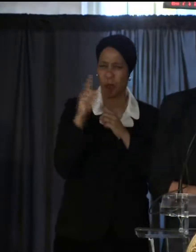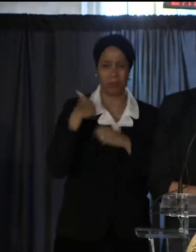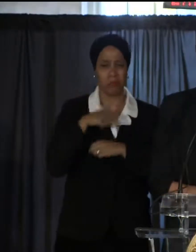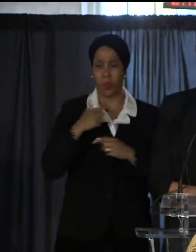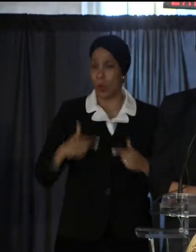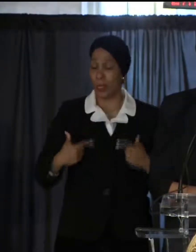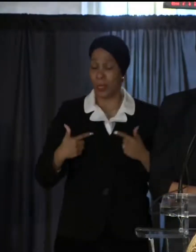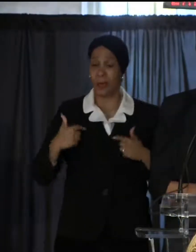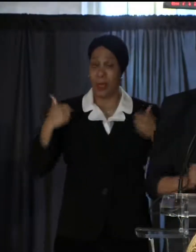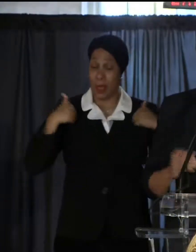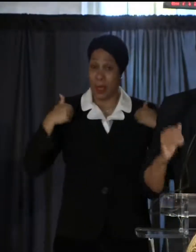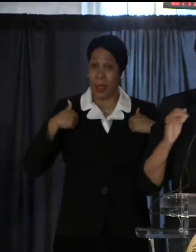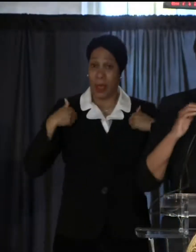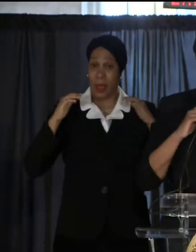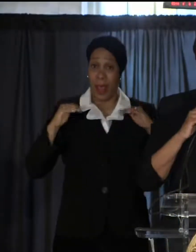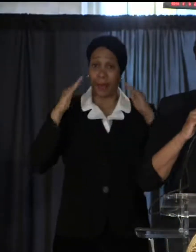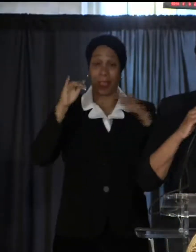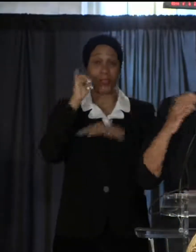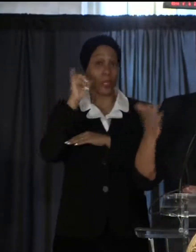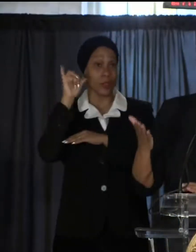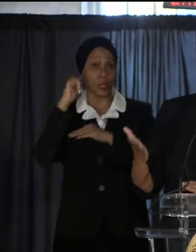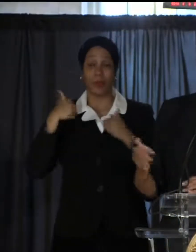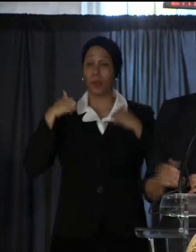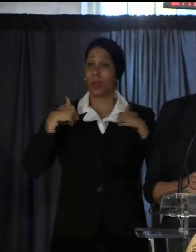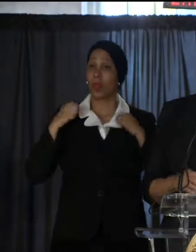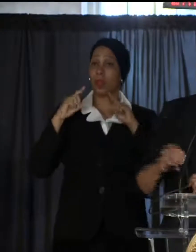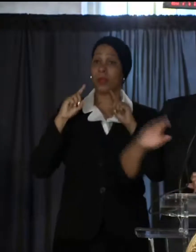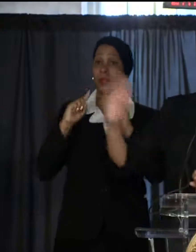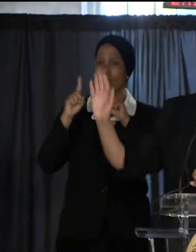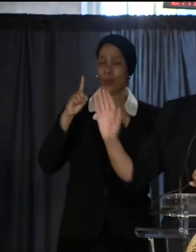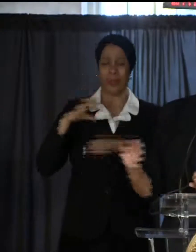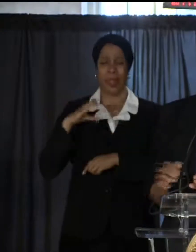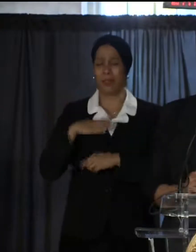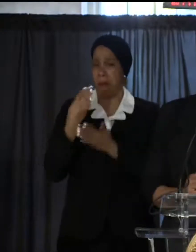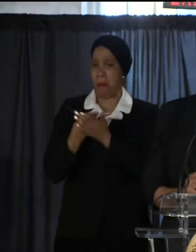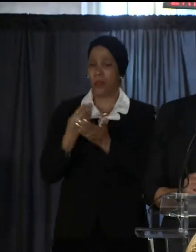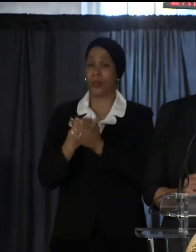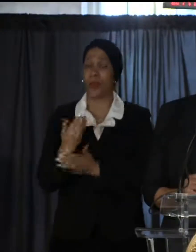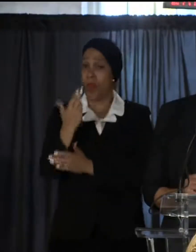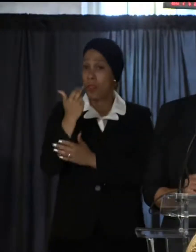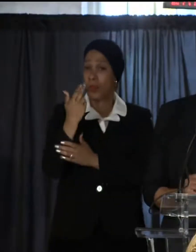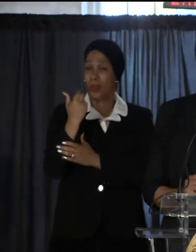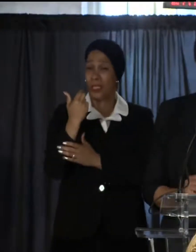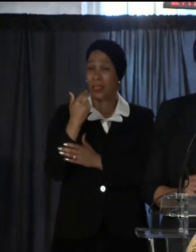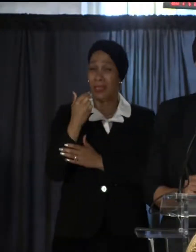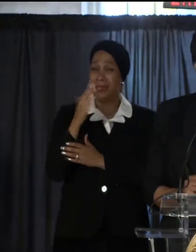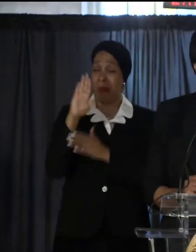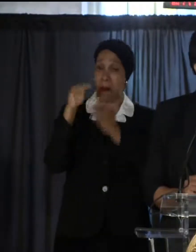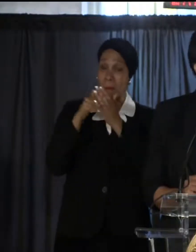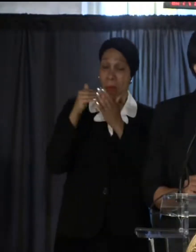I ADVANCED YESTERDAY TO THE COUNCIL OUR BUDGET. $13 BILLION BUDGET. AND IT --